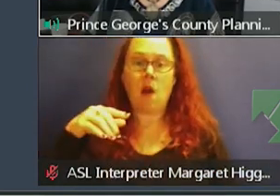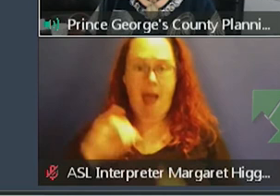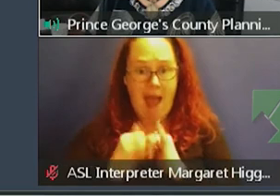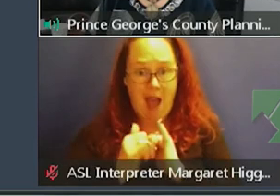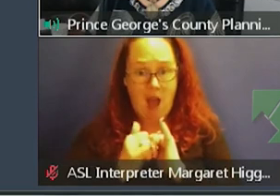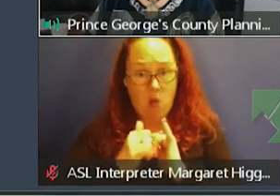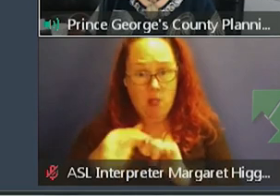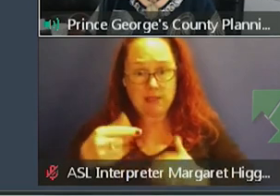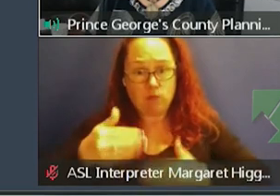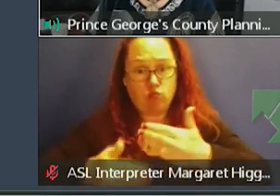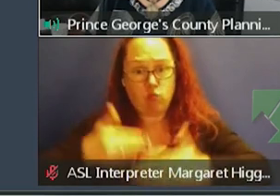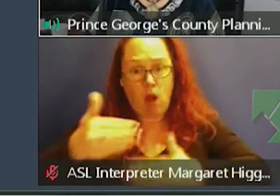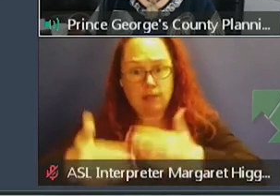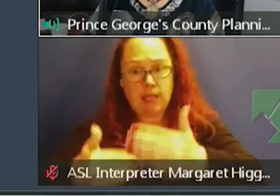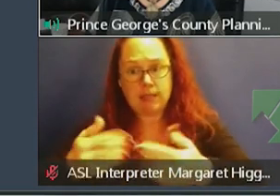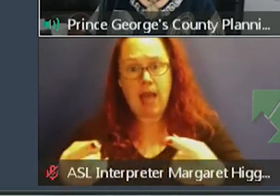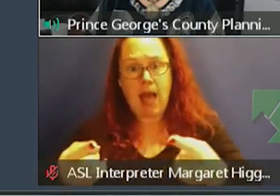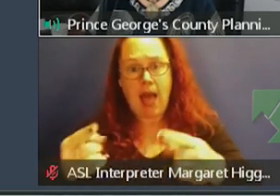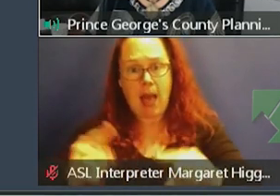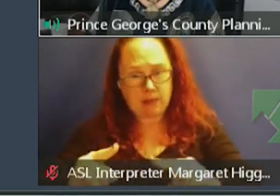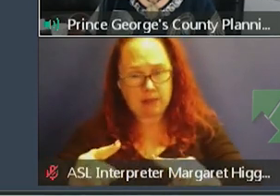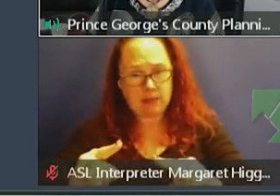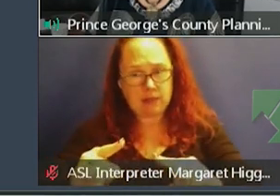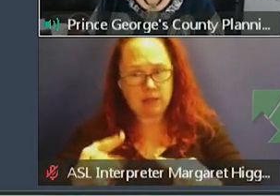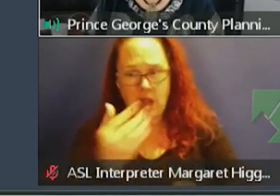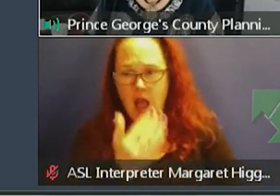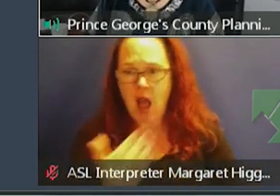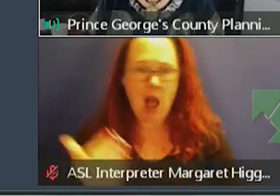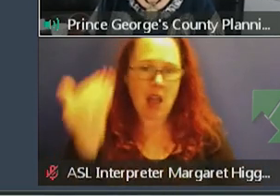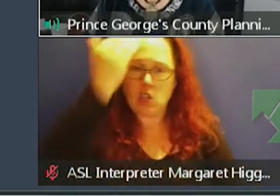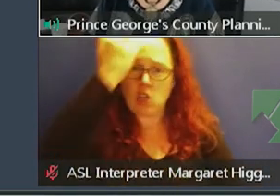I know from my own very seasoned now experience with a